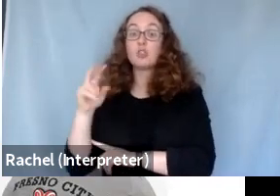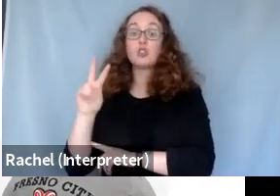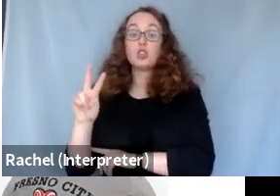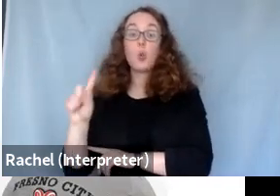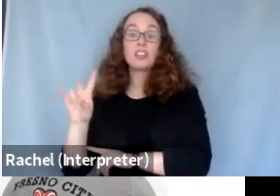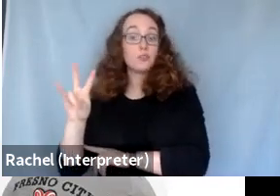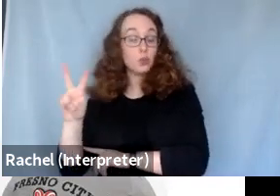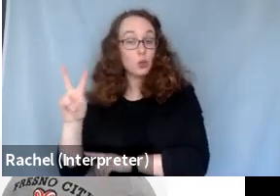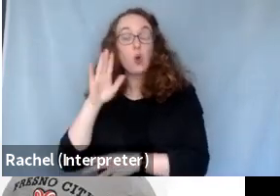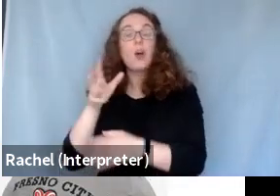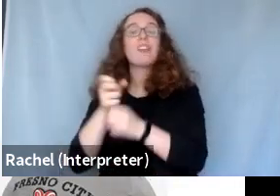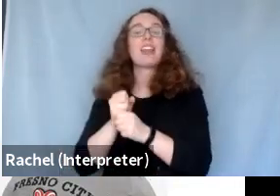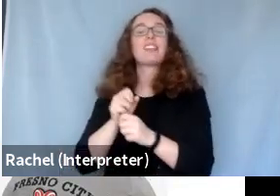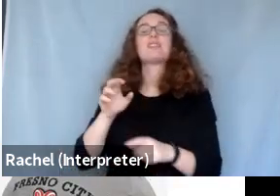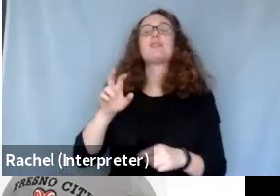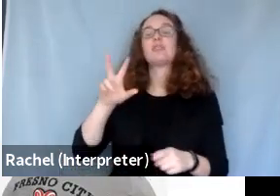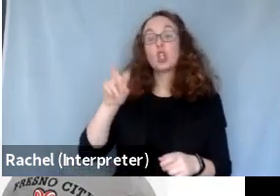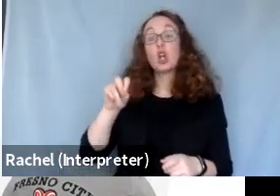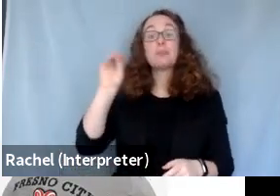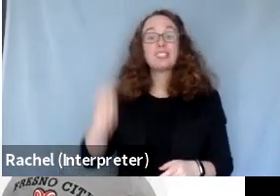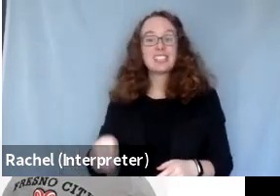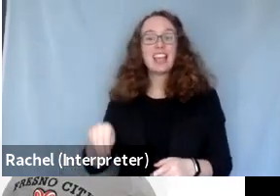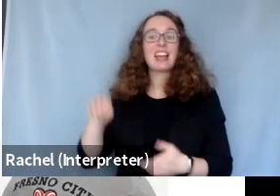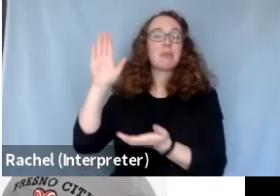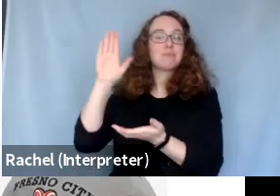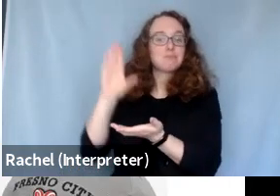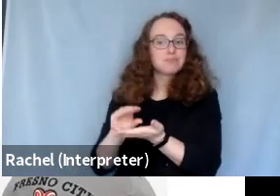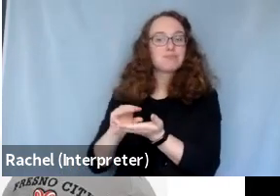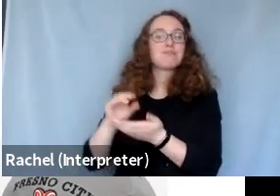Now, it doesn't apply to course materials, which in a way kind of stinks I get it,